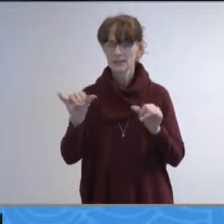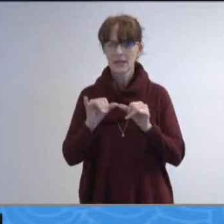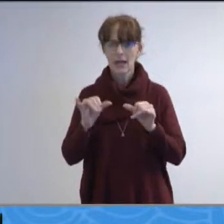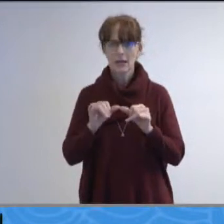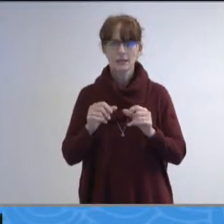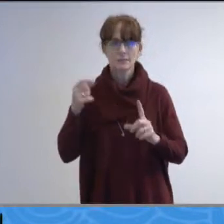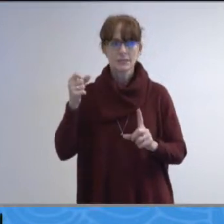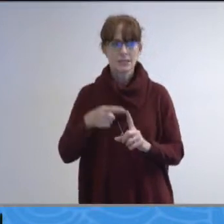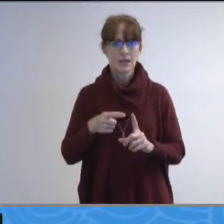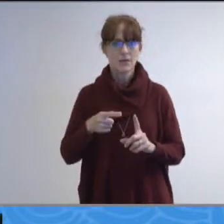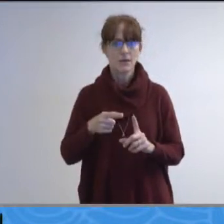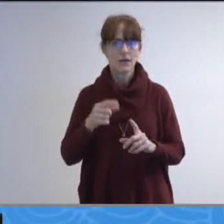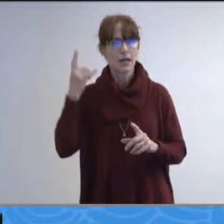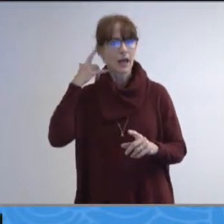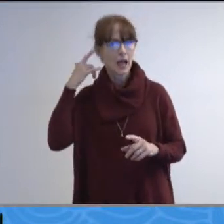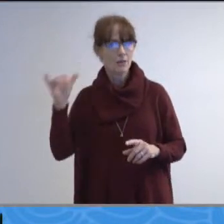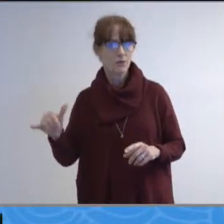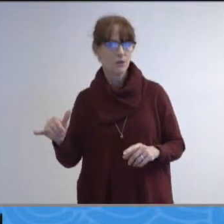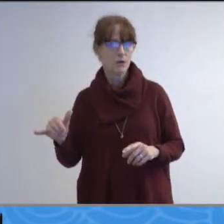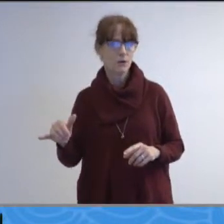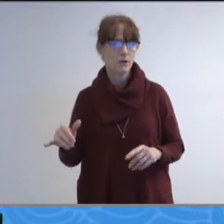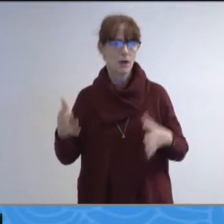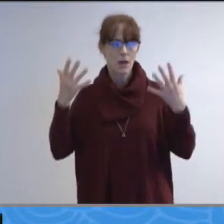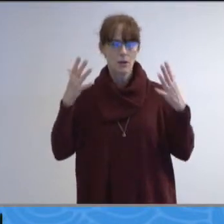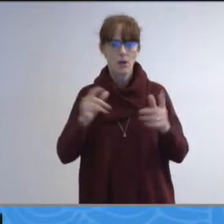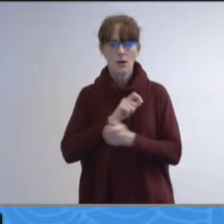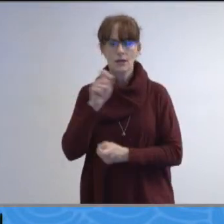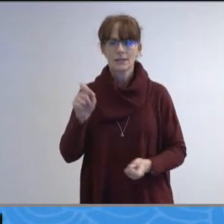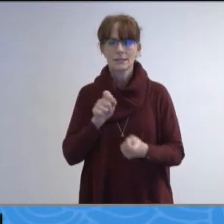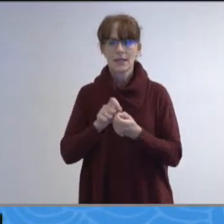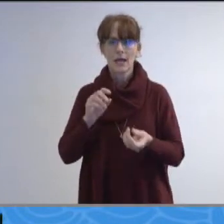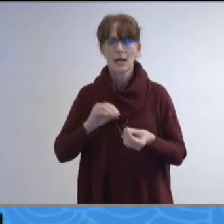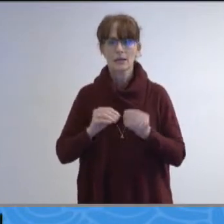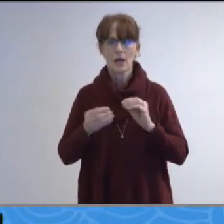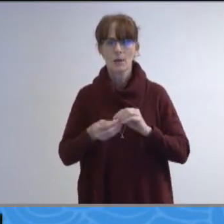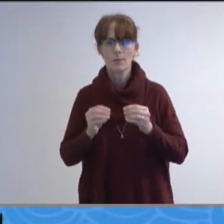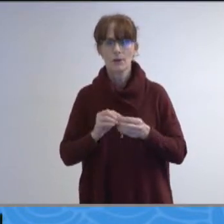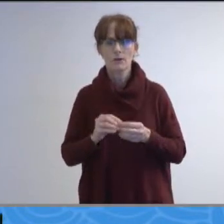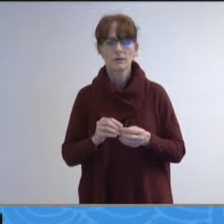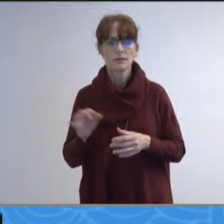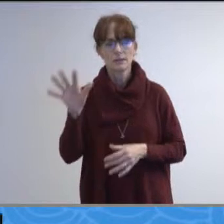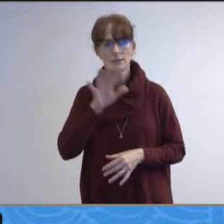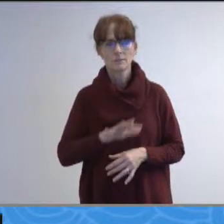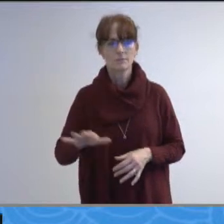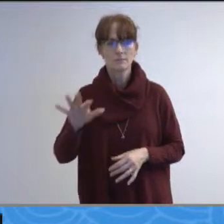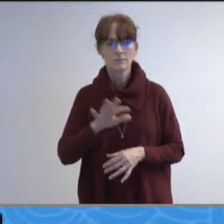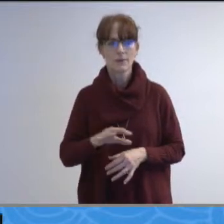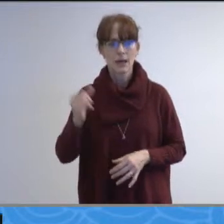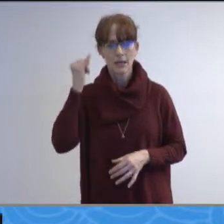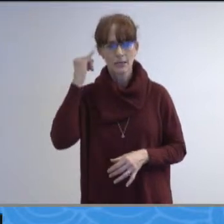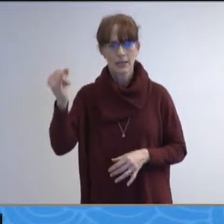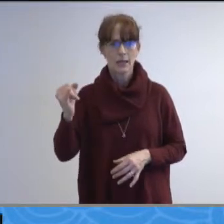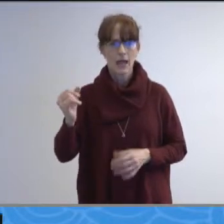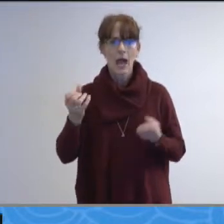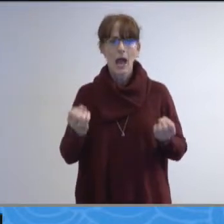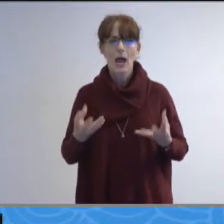specifically within California. I don't know if you have exact numbers, but if you could give us an idea, roughly how many school districts